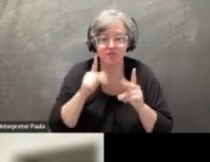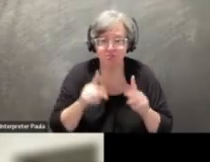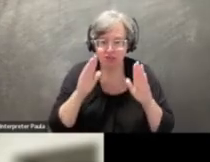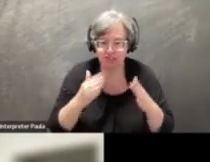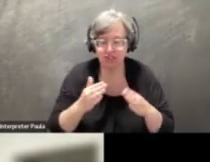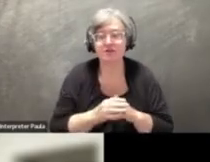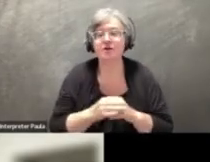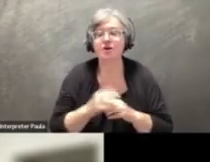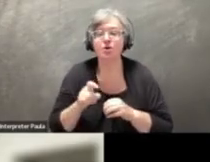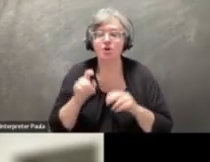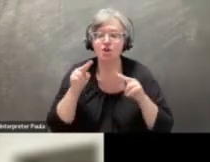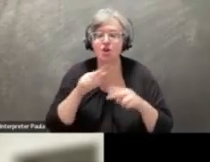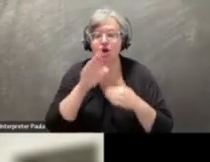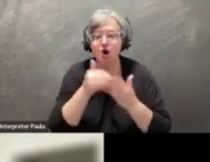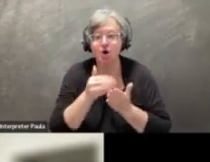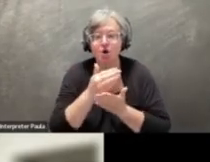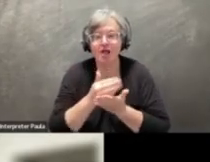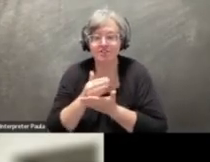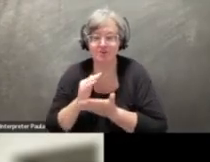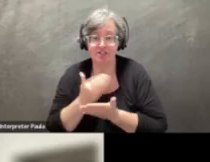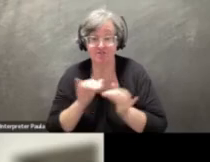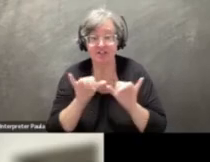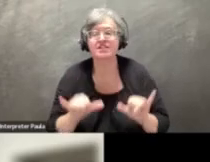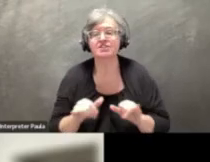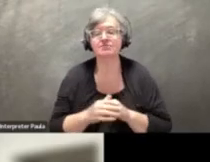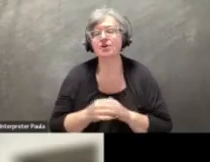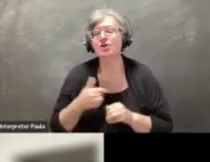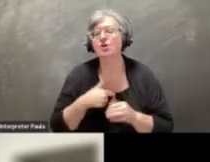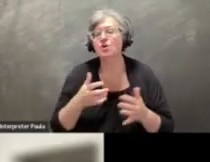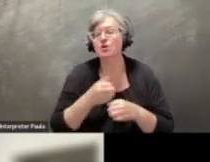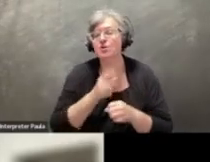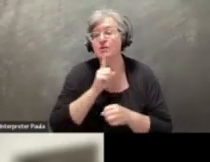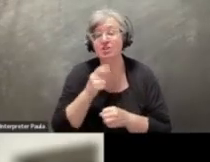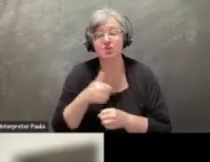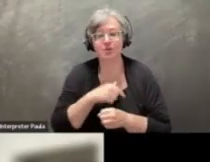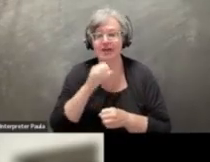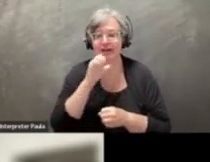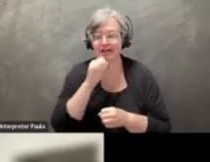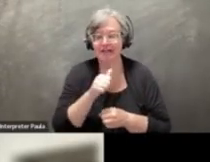need to look at all aspects of our system. So we really want to make sure that we are not getting any of that denial.